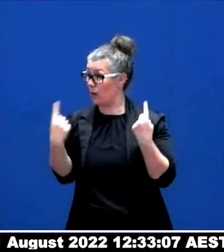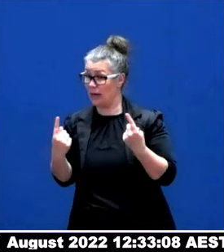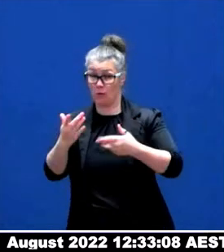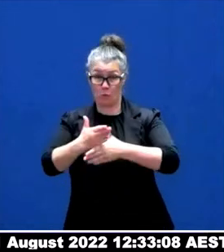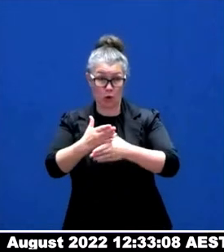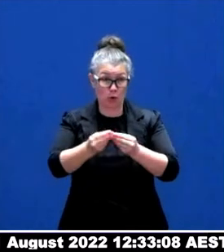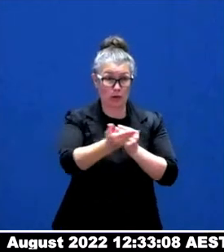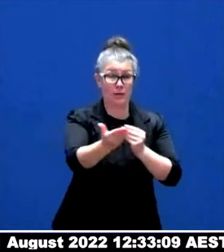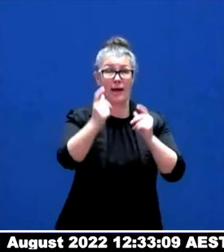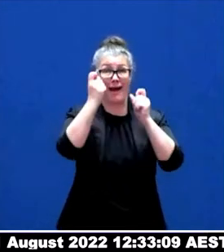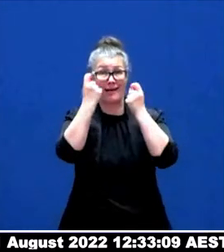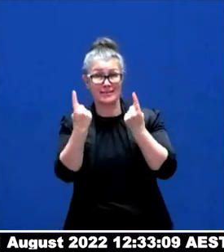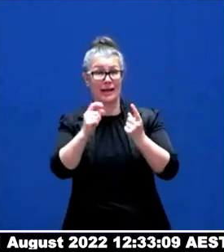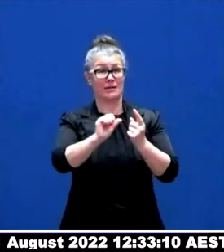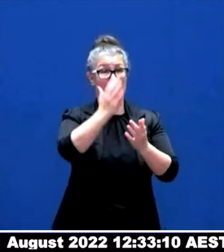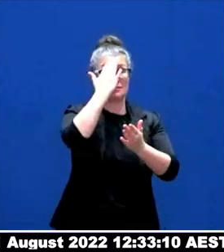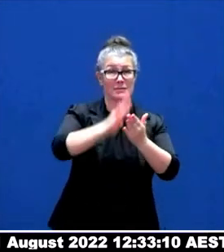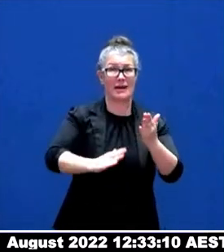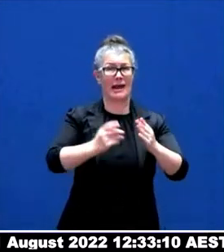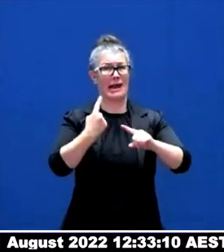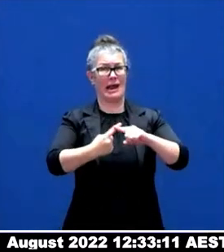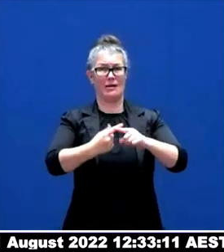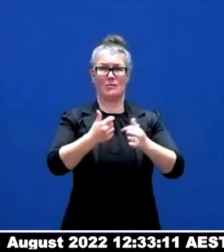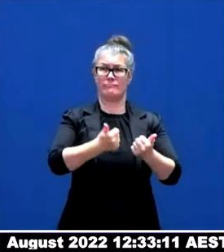also have effective communication with people with disability?